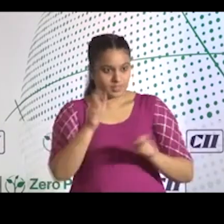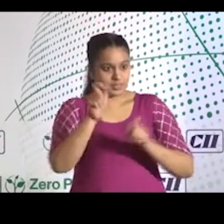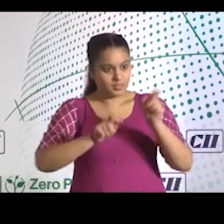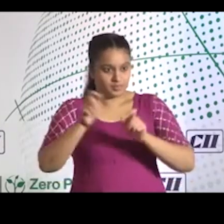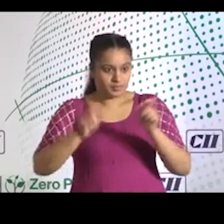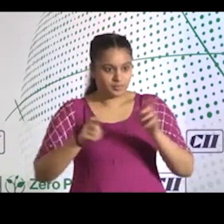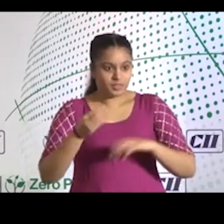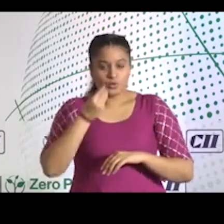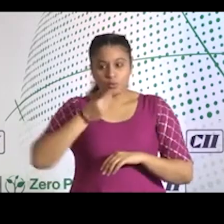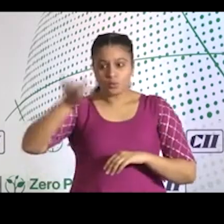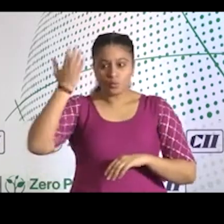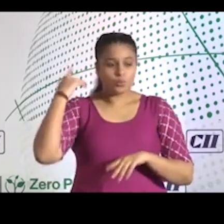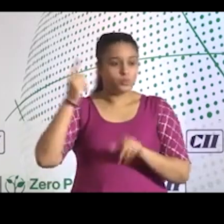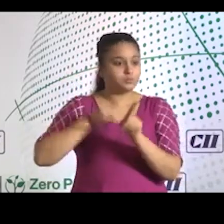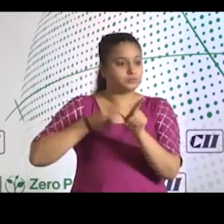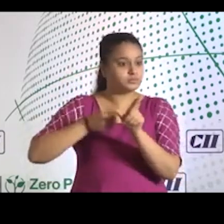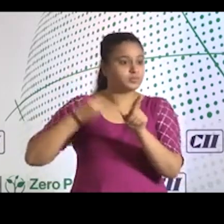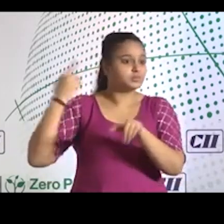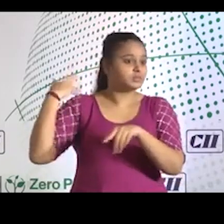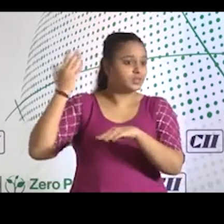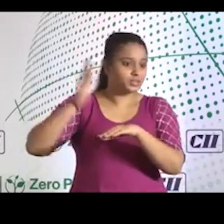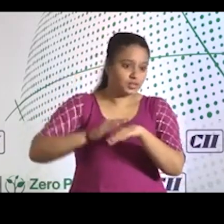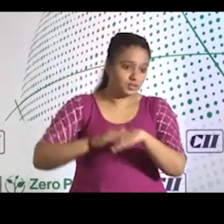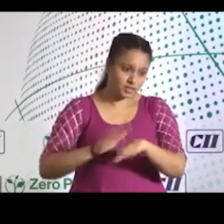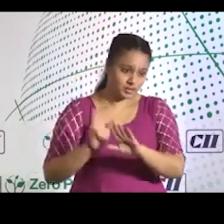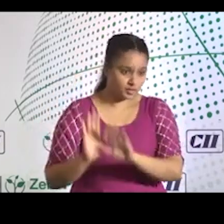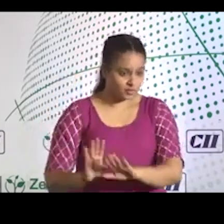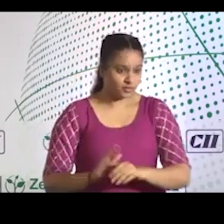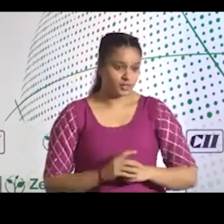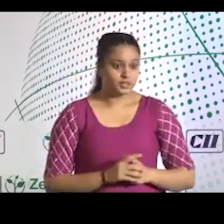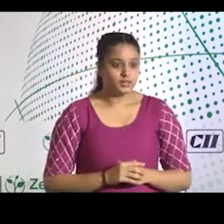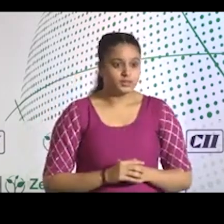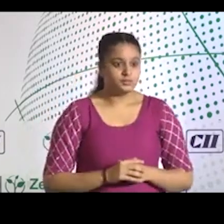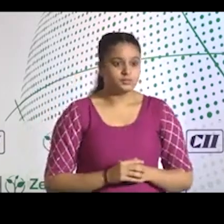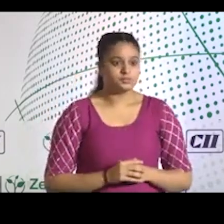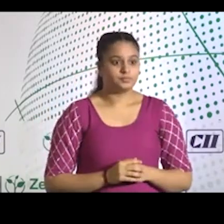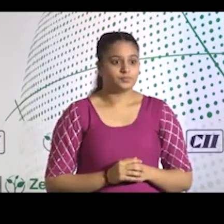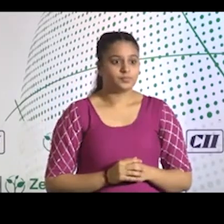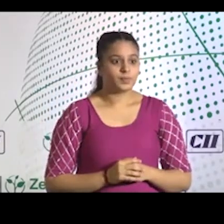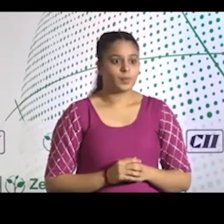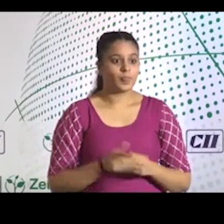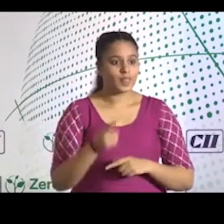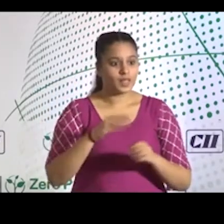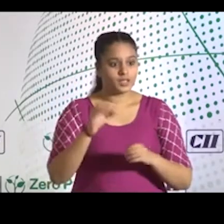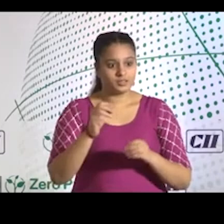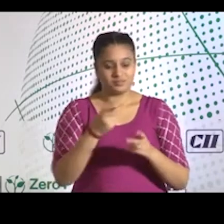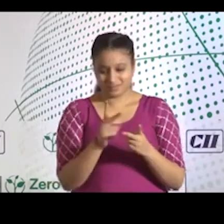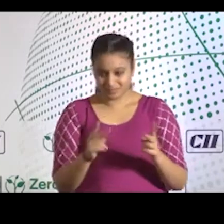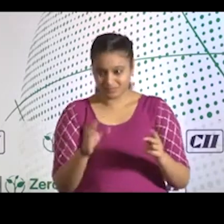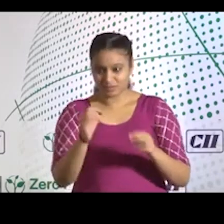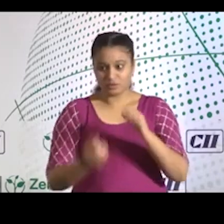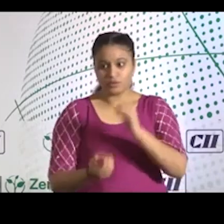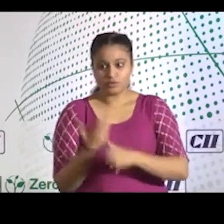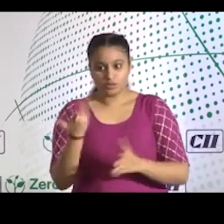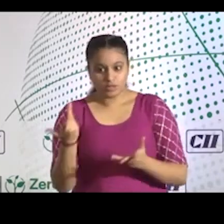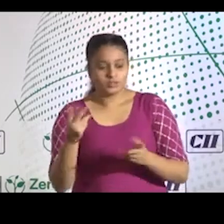and multiple decades of experience who play by supporting organizations, combating developmental challenges